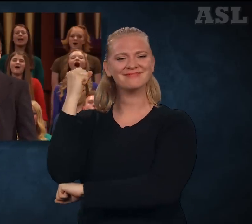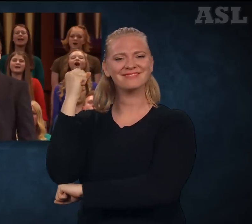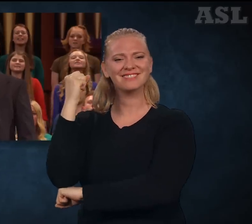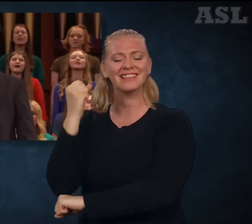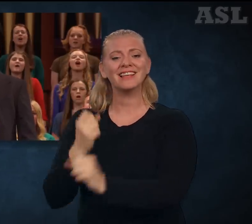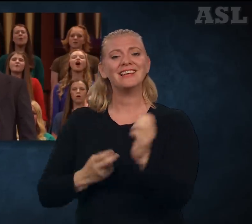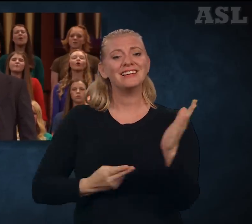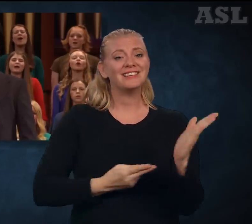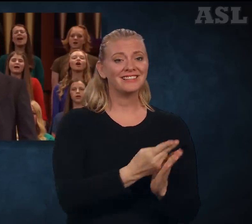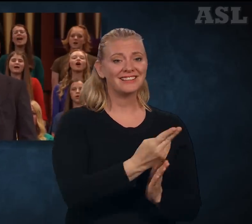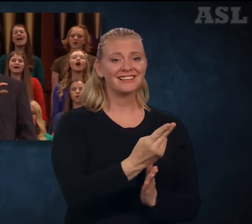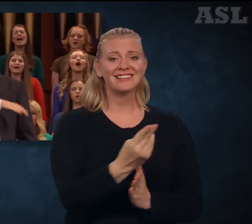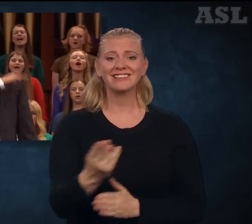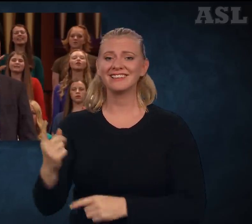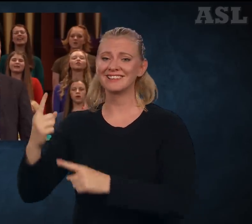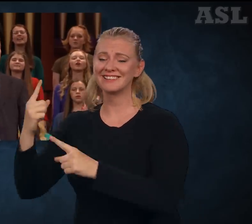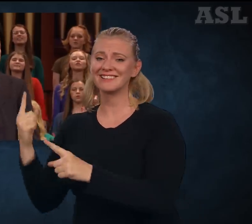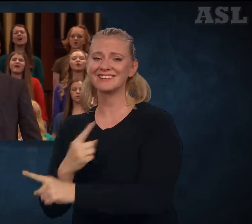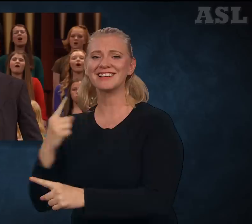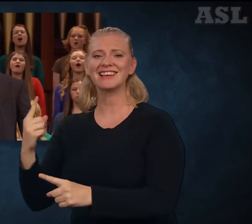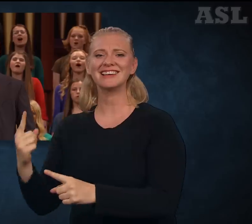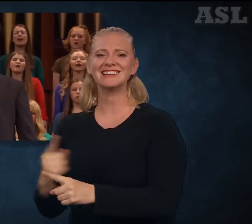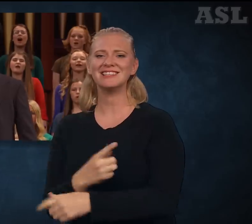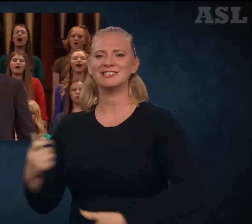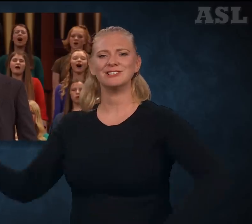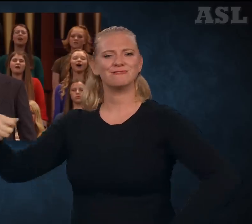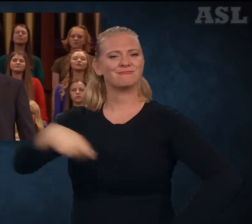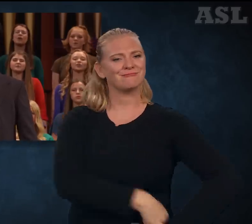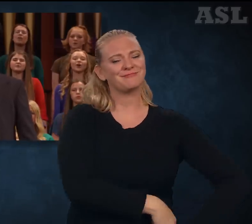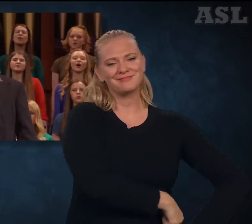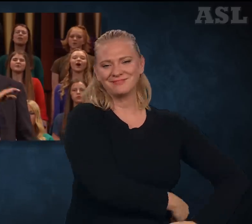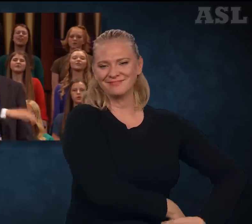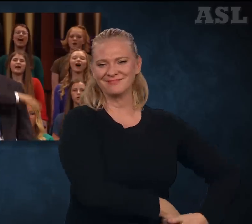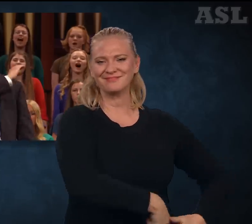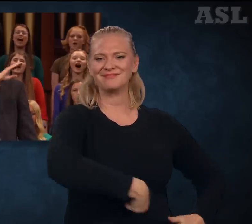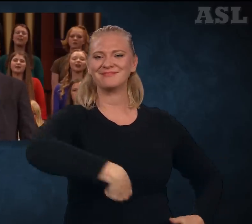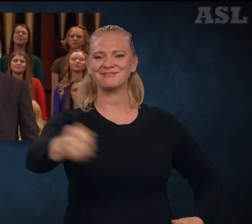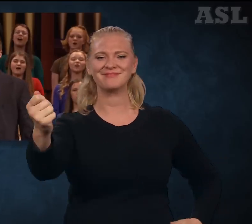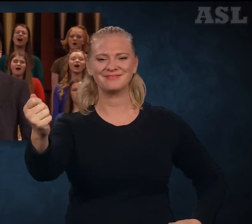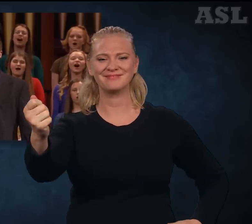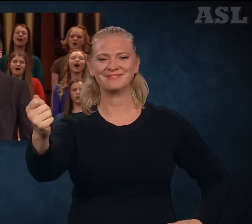HOPE OF ISRAEL, RISE IN MIGHT